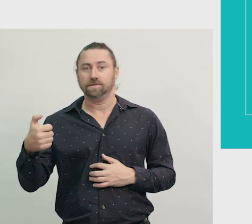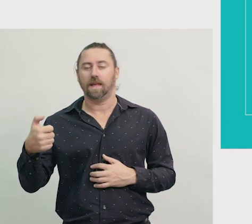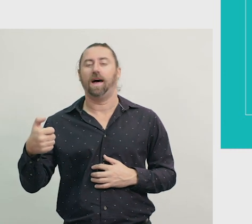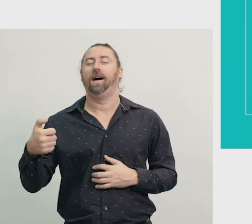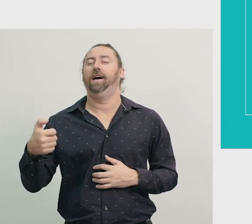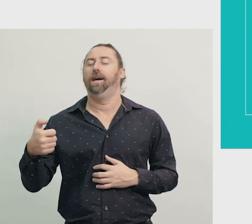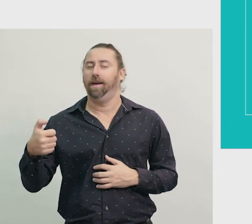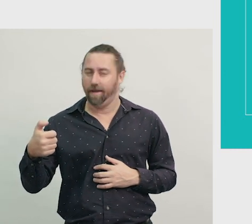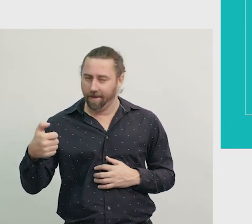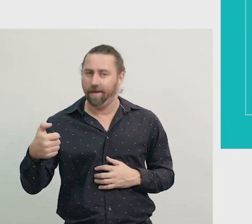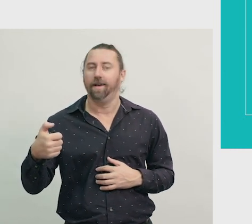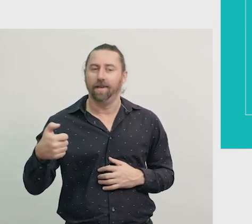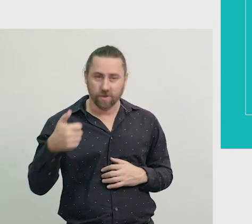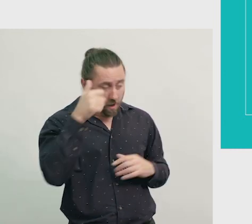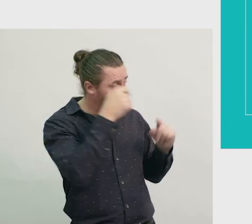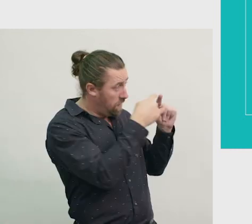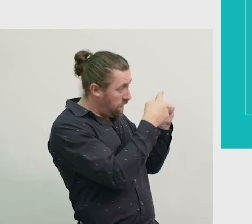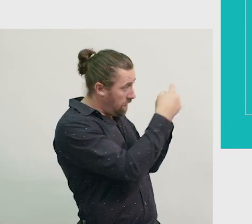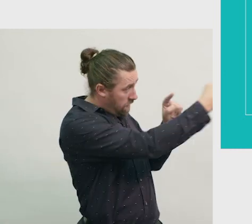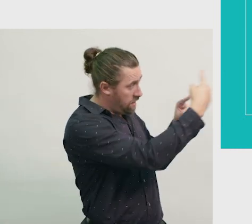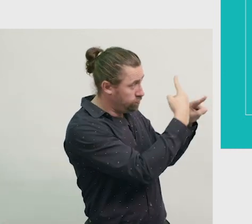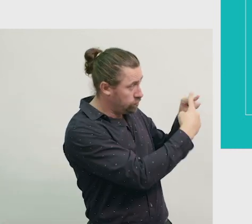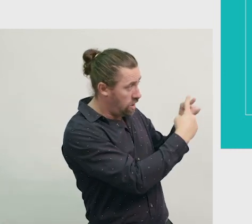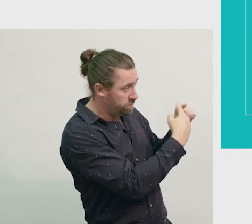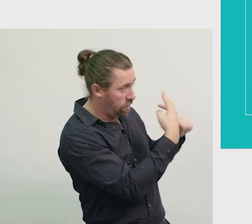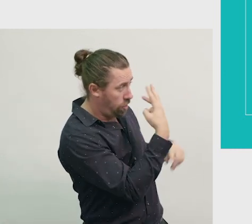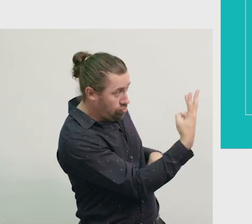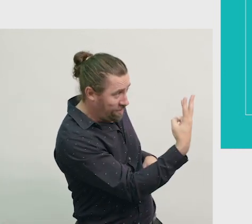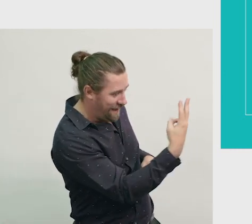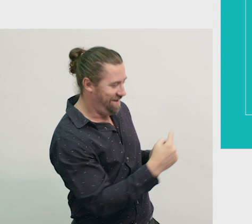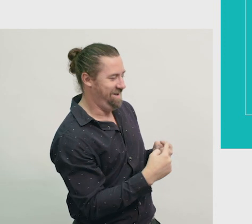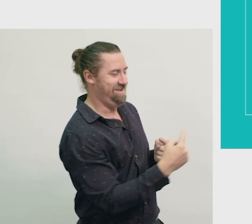The original shape’s length multiplied by 3 is the new shape’s length.